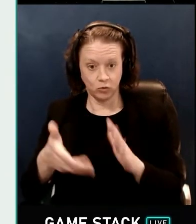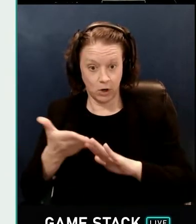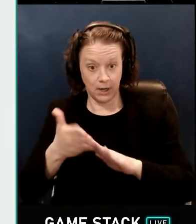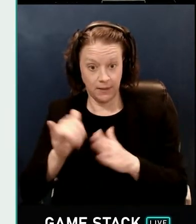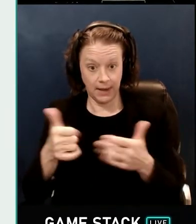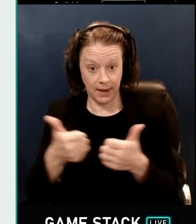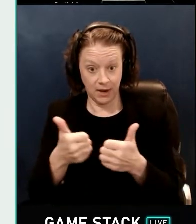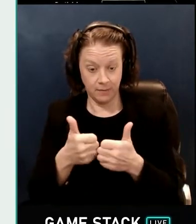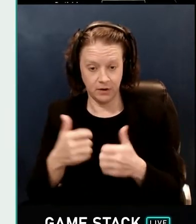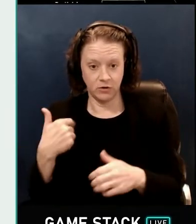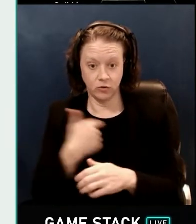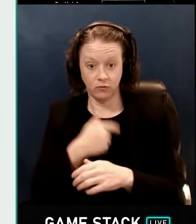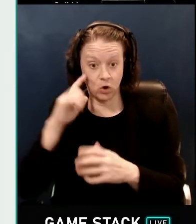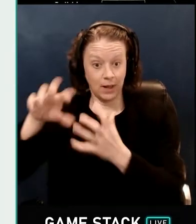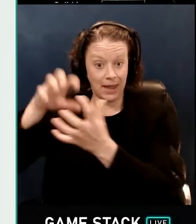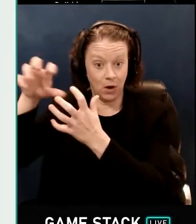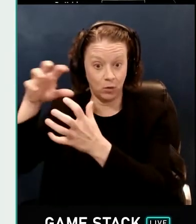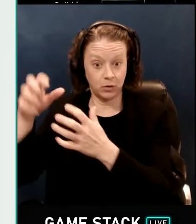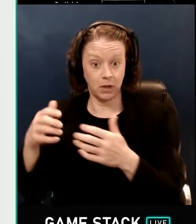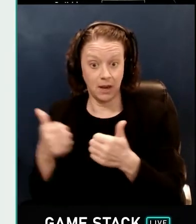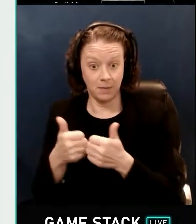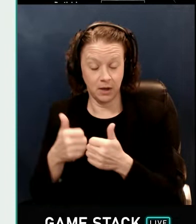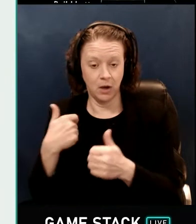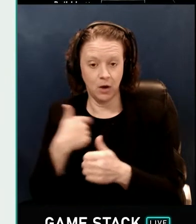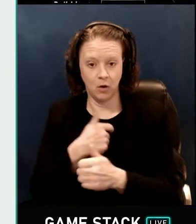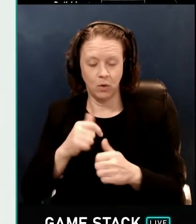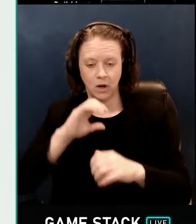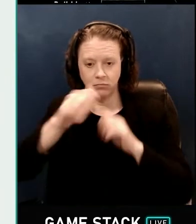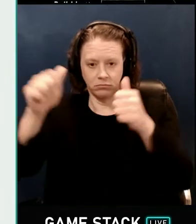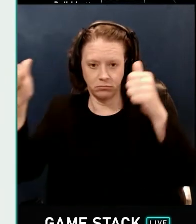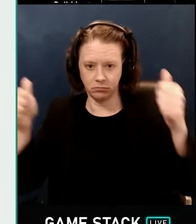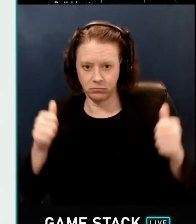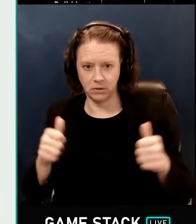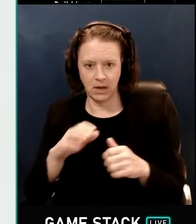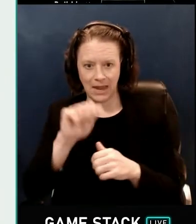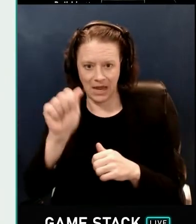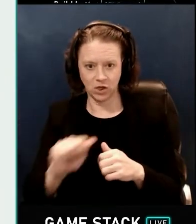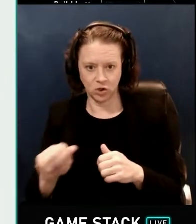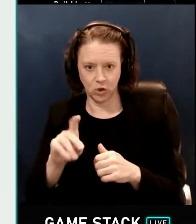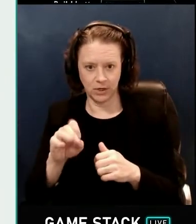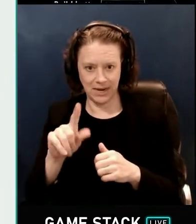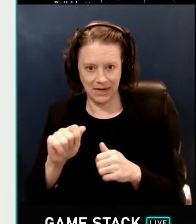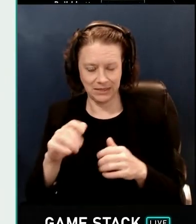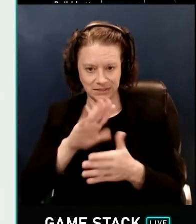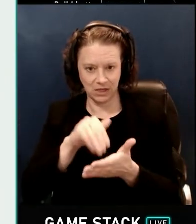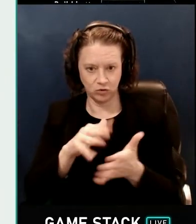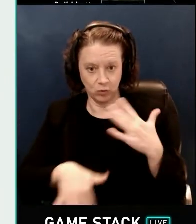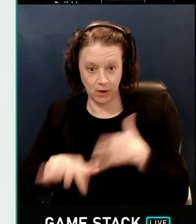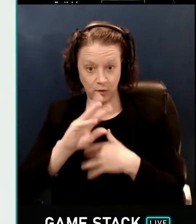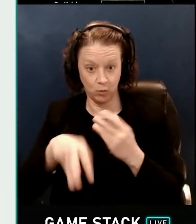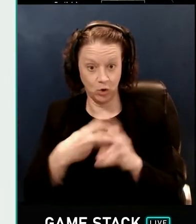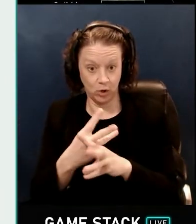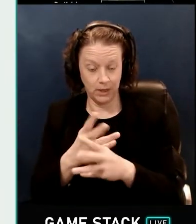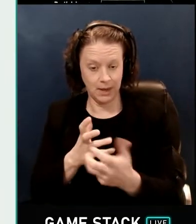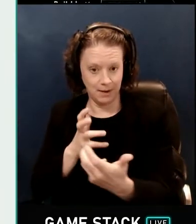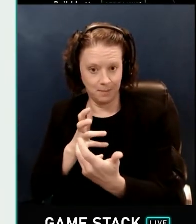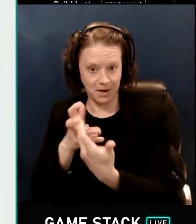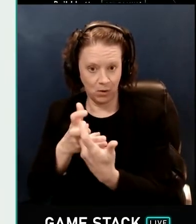servers by locating them in Azure data centers around the world and automatically pairing players with the closest servers.